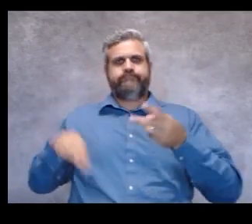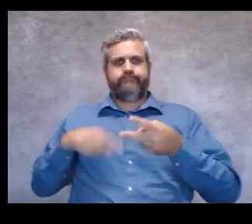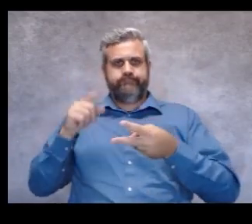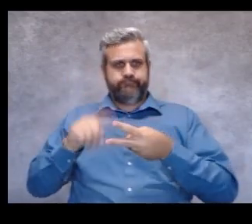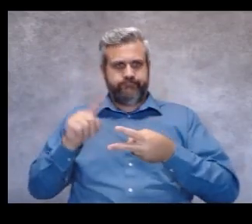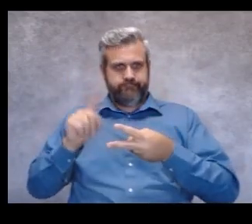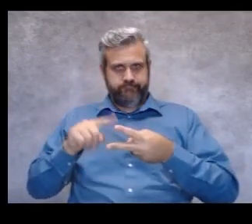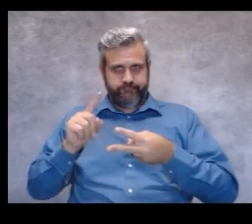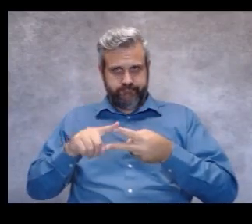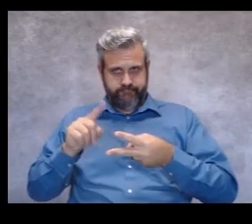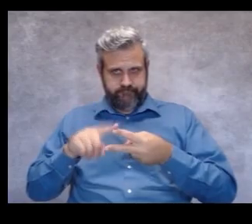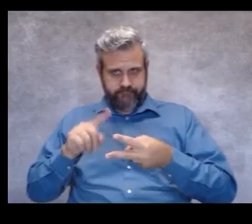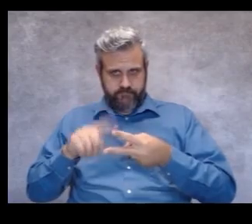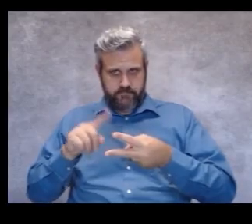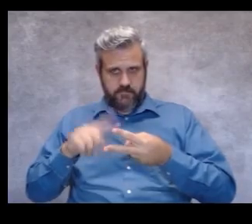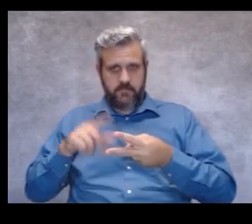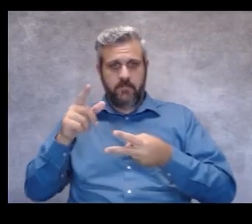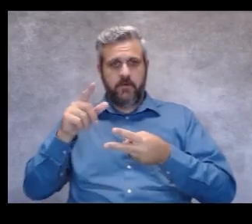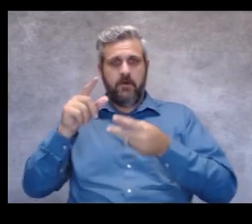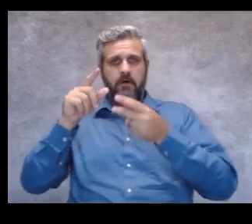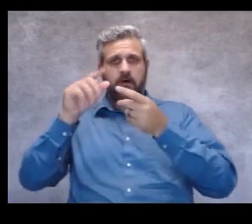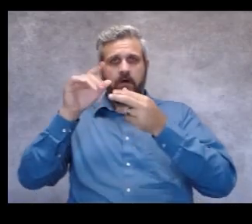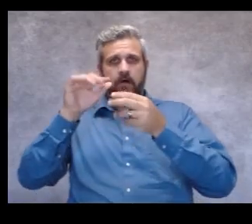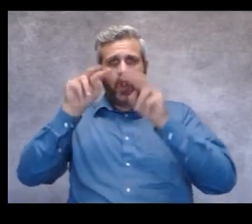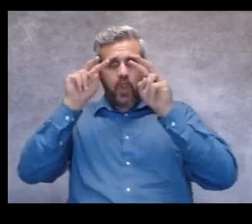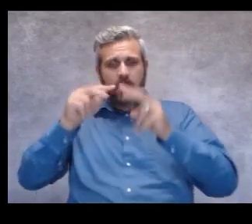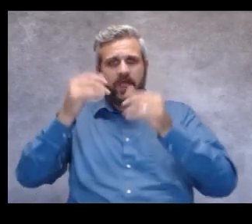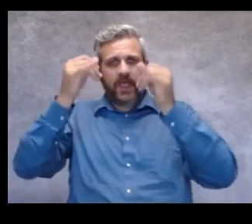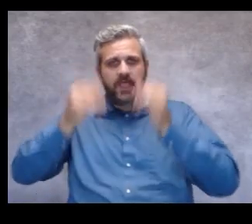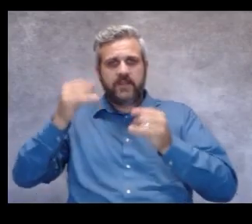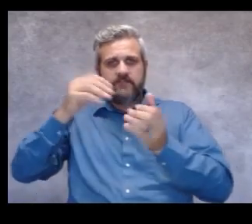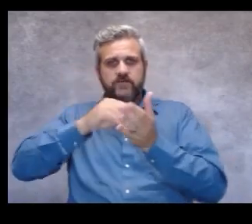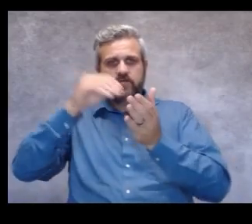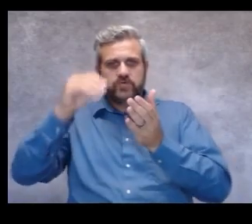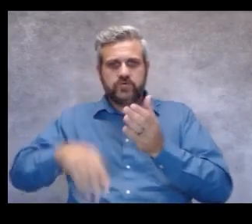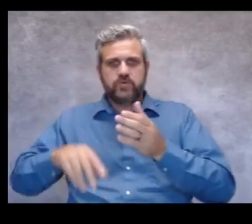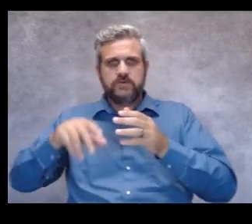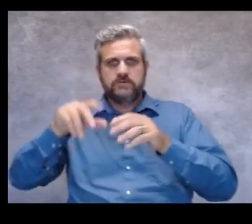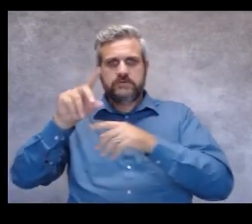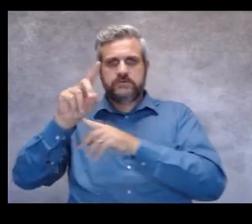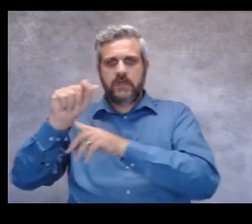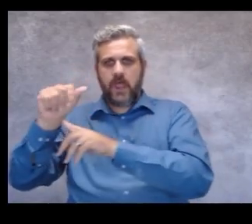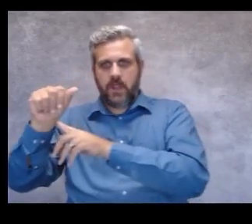There is the detail report which gives you individual student data and then it